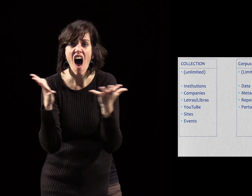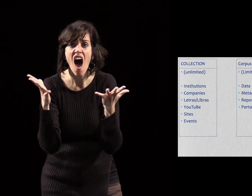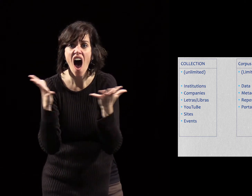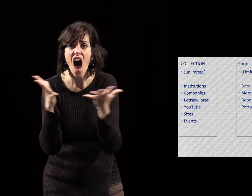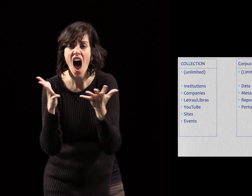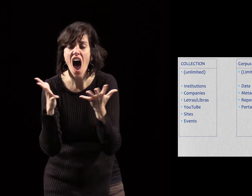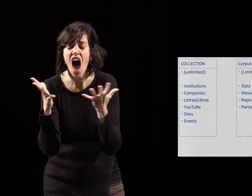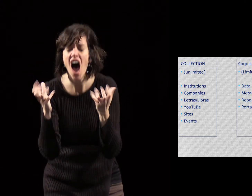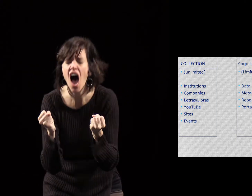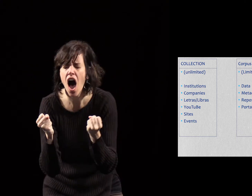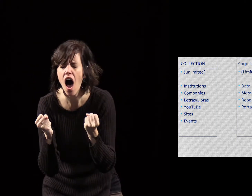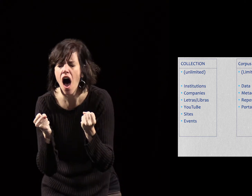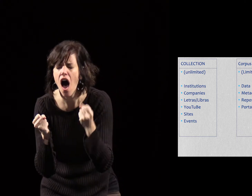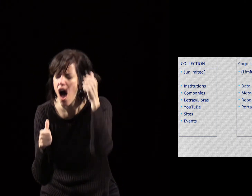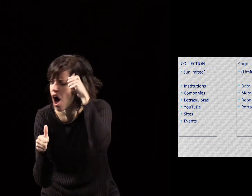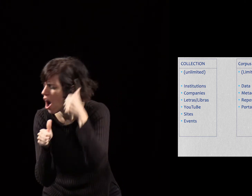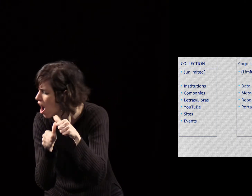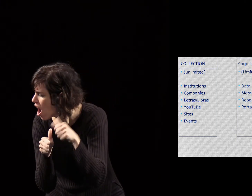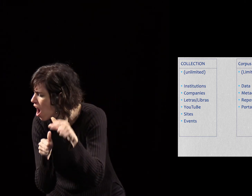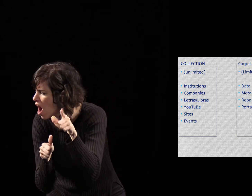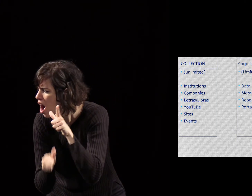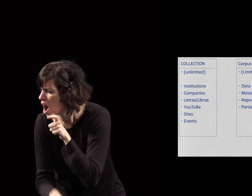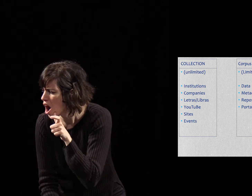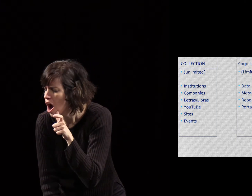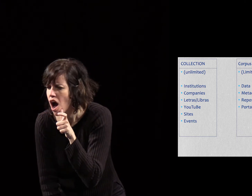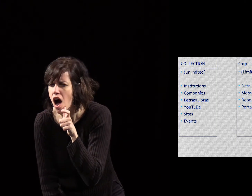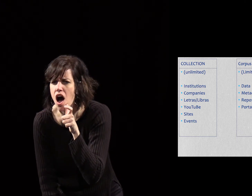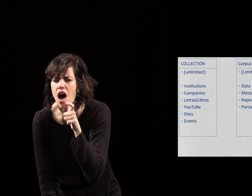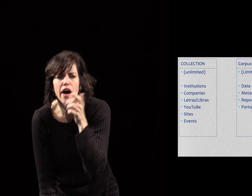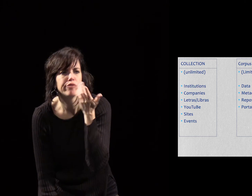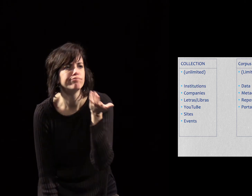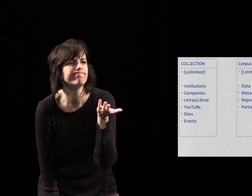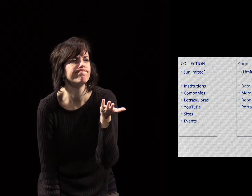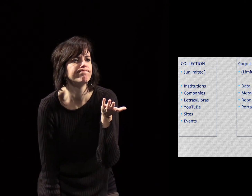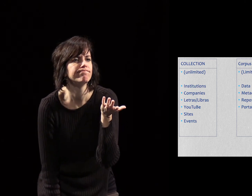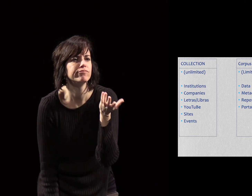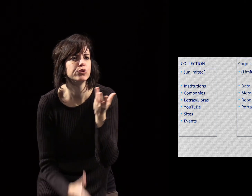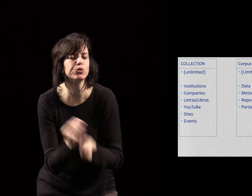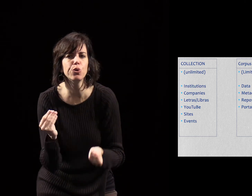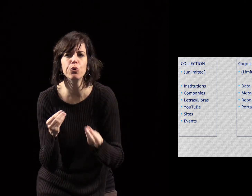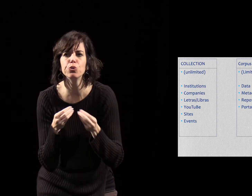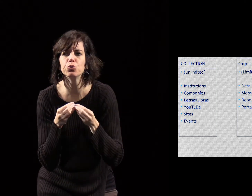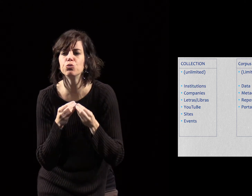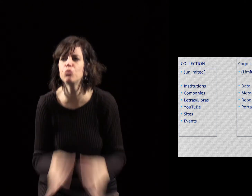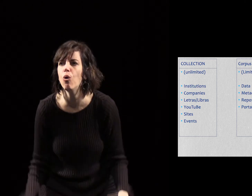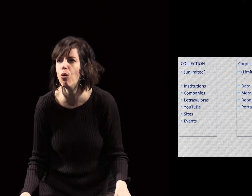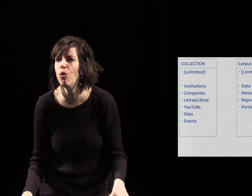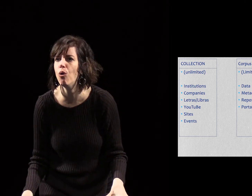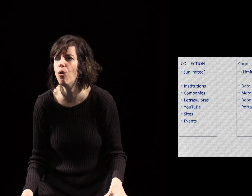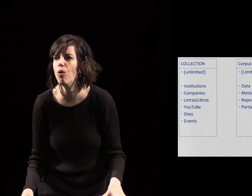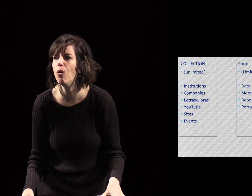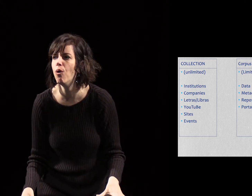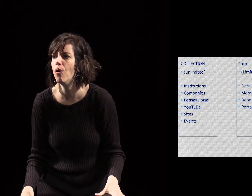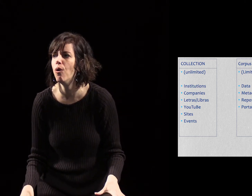And I was so upset. I was trying to remember what the video was. But again, it was removed from the site